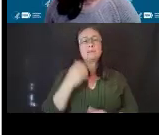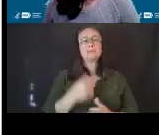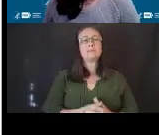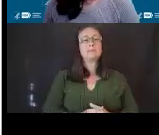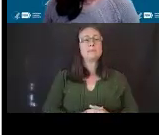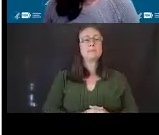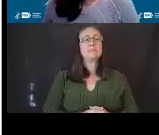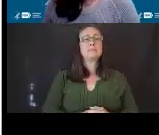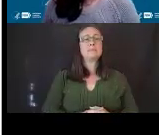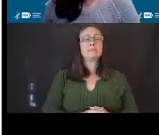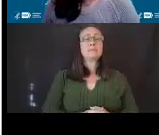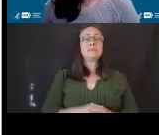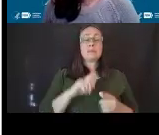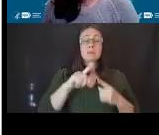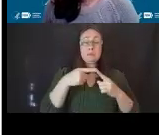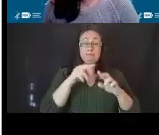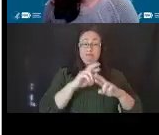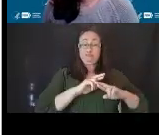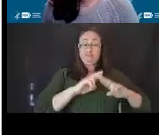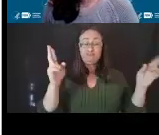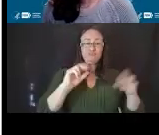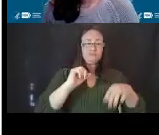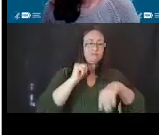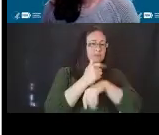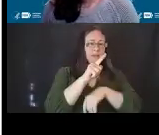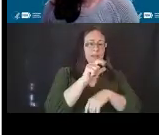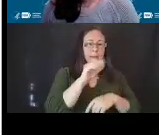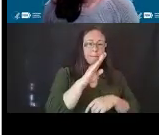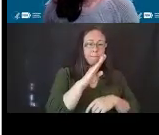They're honest with you, and they're good communicators with you.